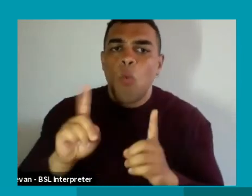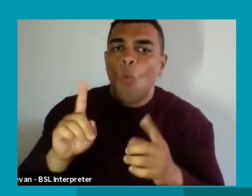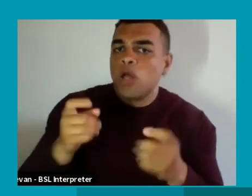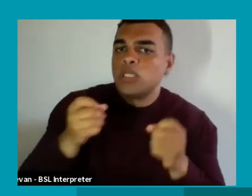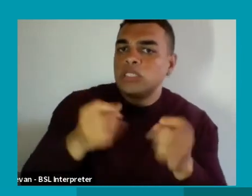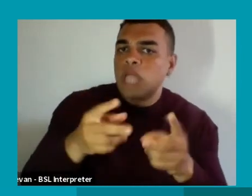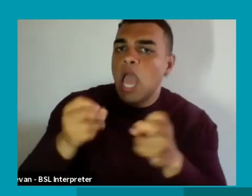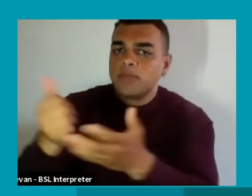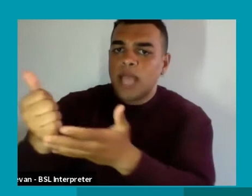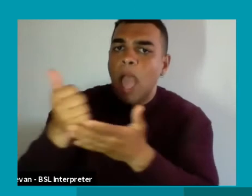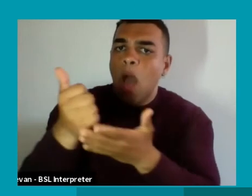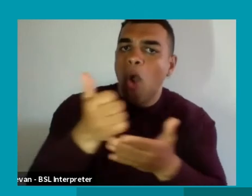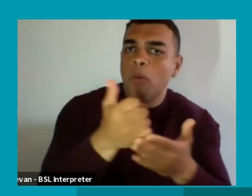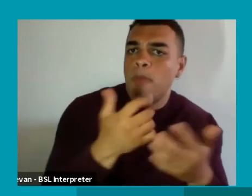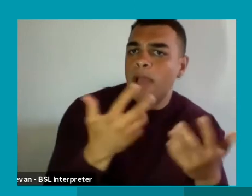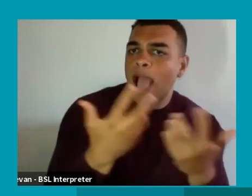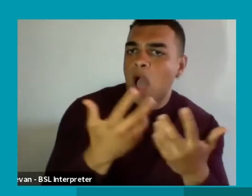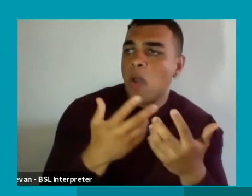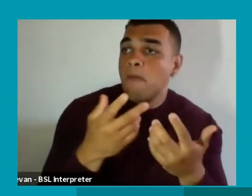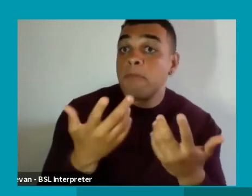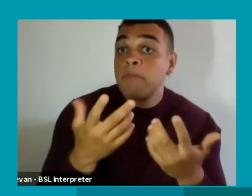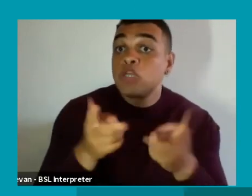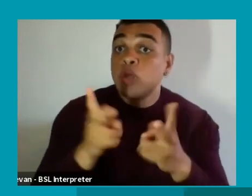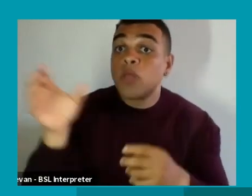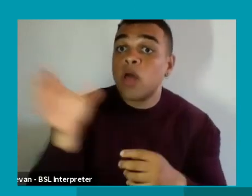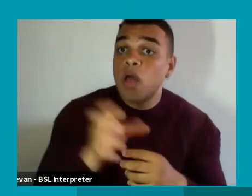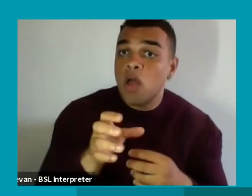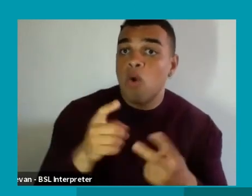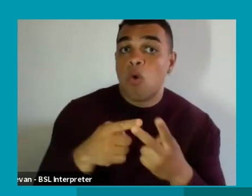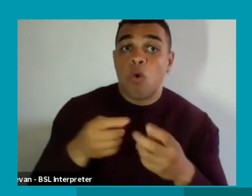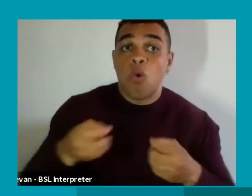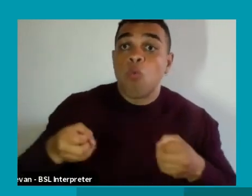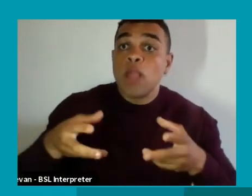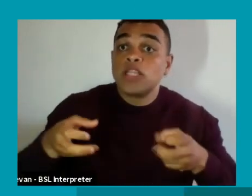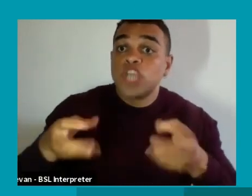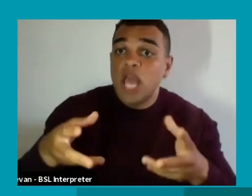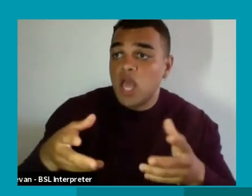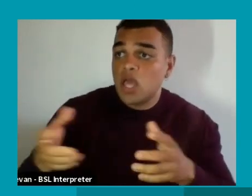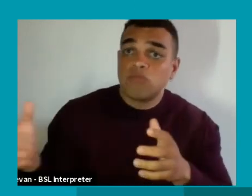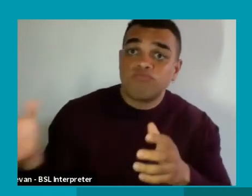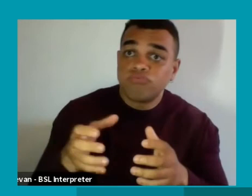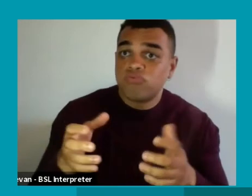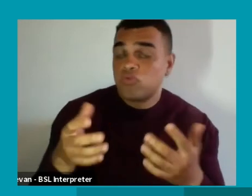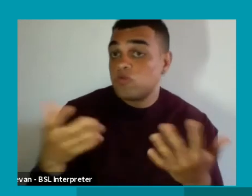to have a conversation or discussion with us on this and you know, please reach out,